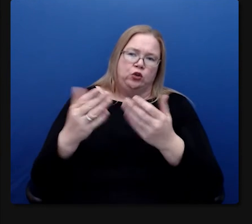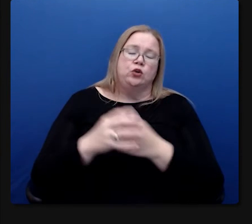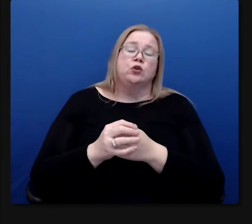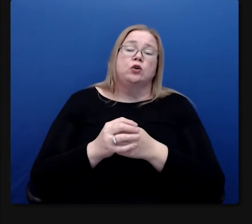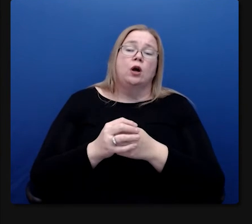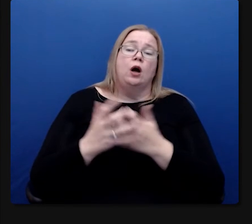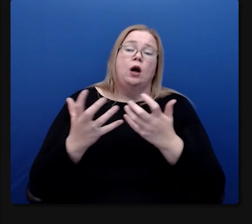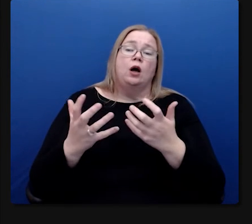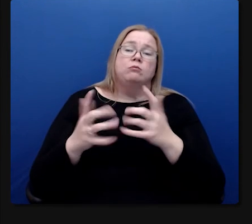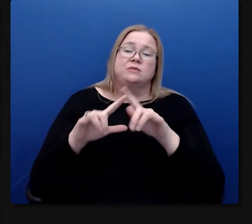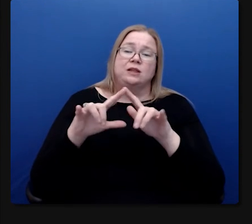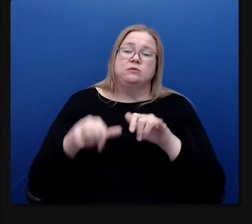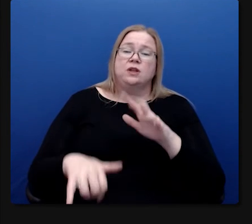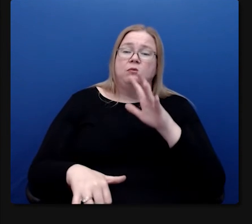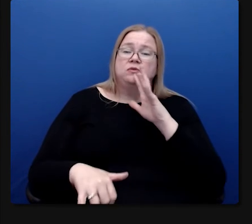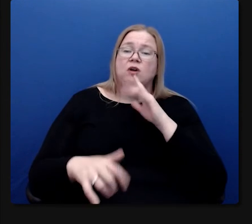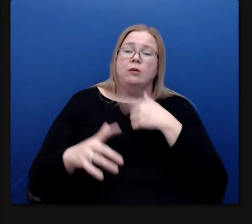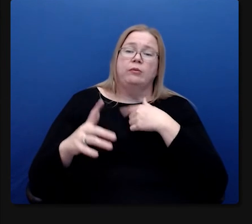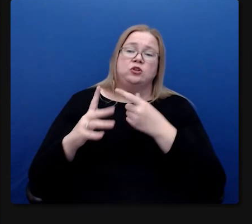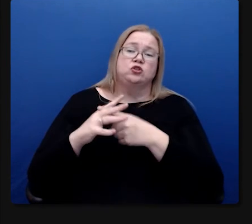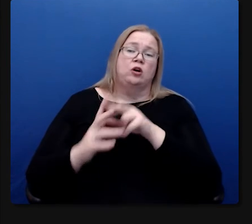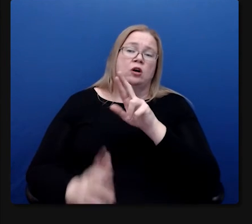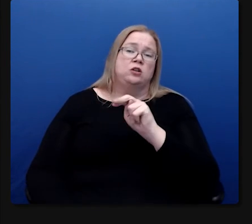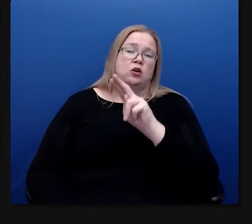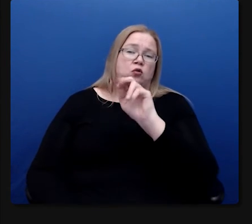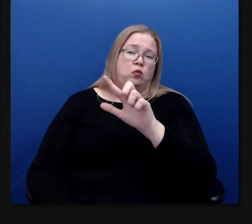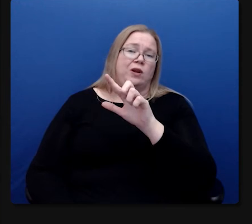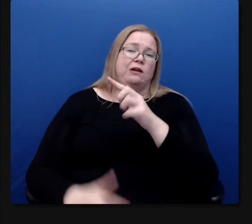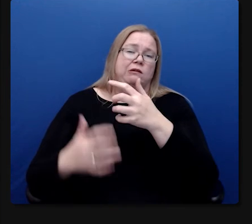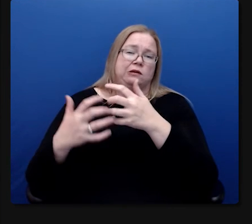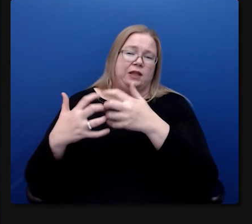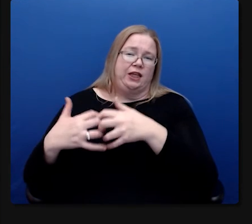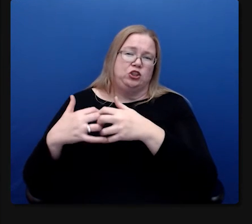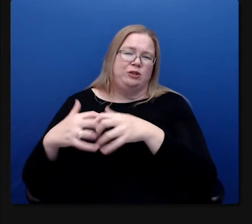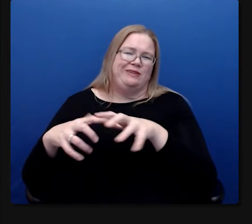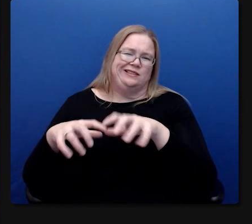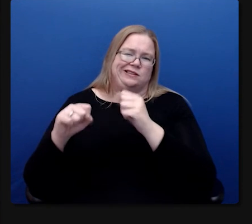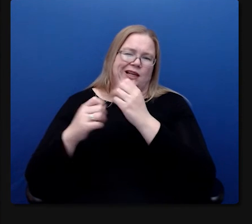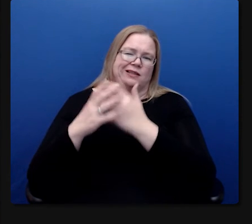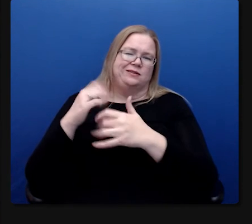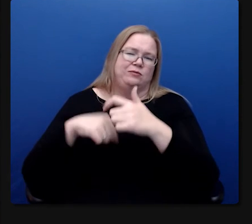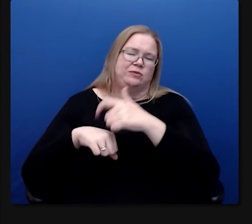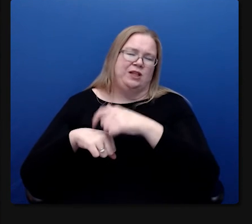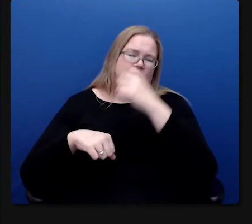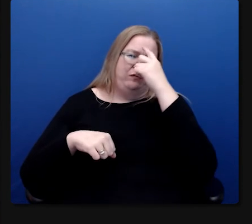So while we talk, I'm going to start the Unreal Engine because it takes a minute for this to start up